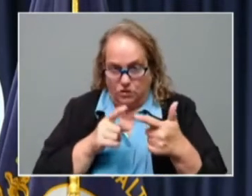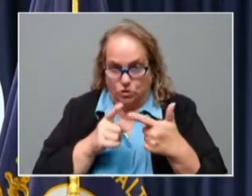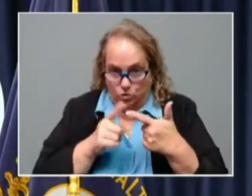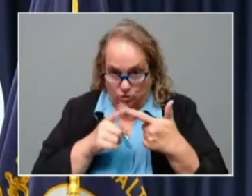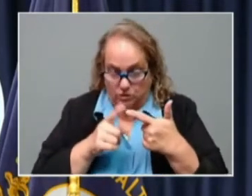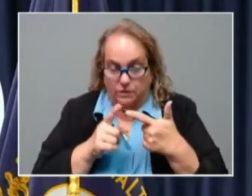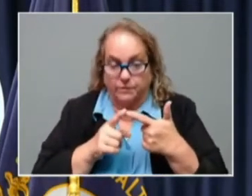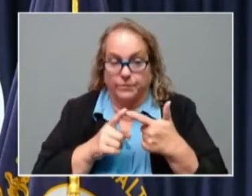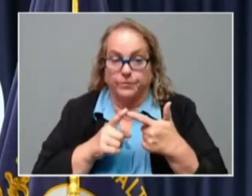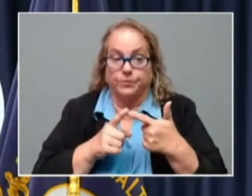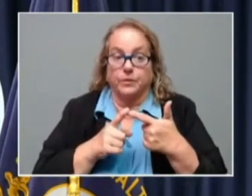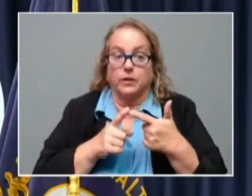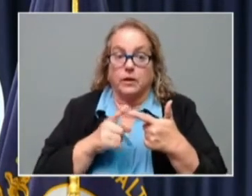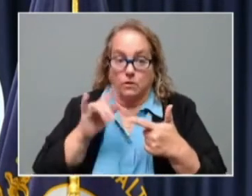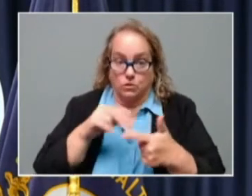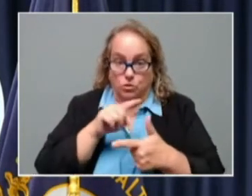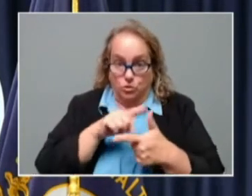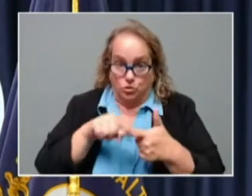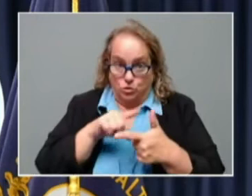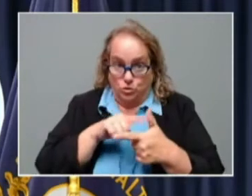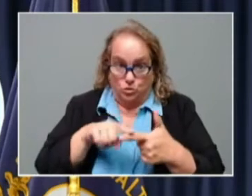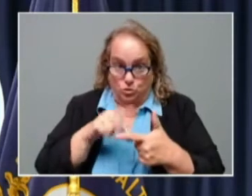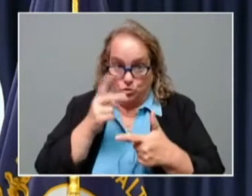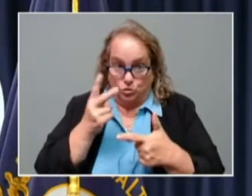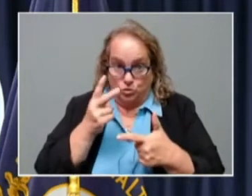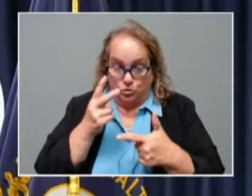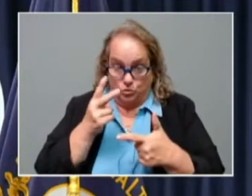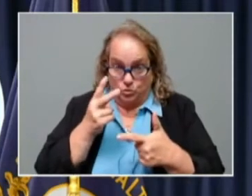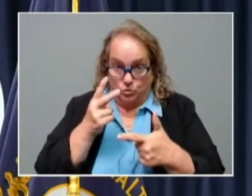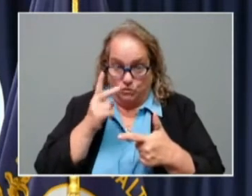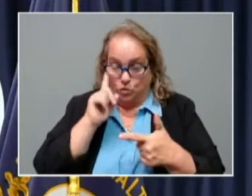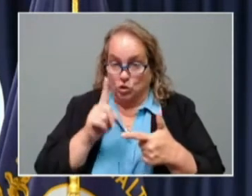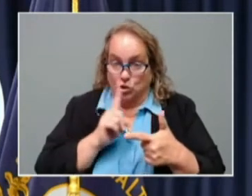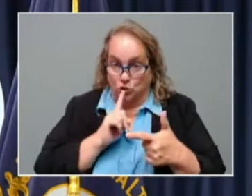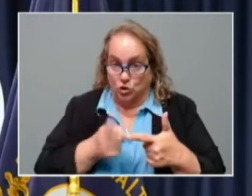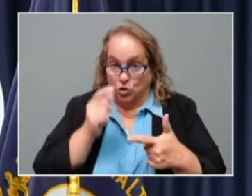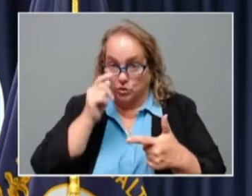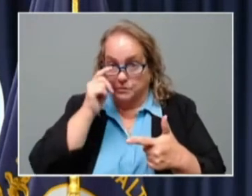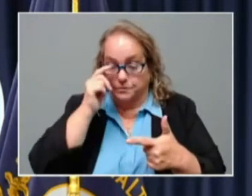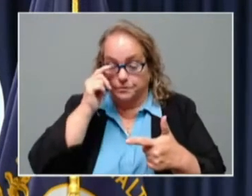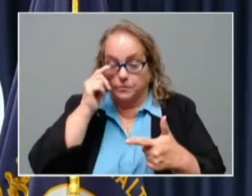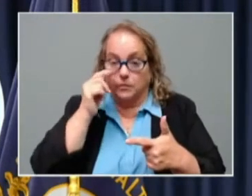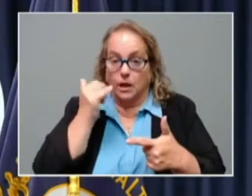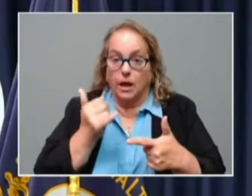So those are those are the absolutes right? And and we believe strongly that